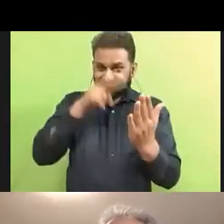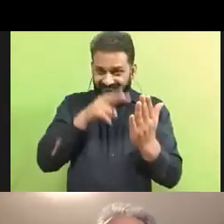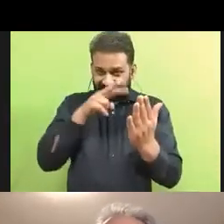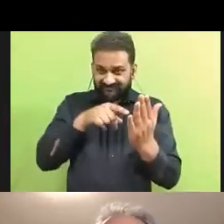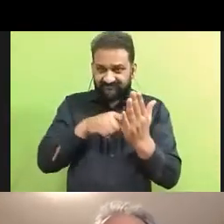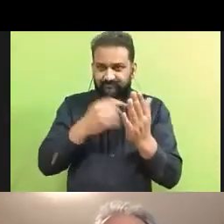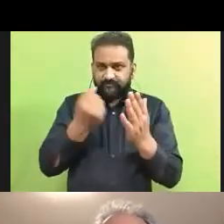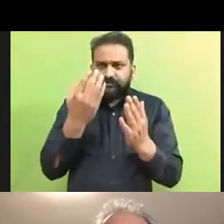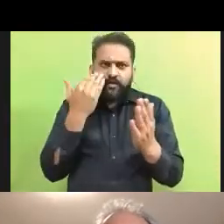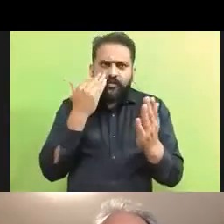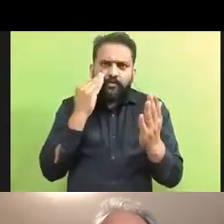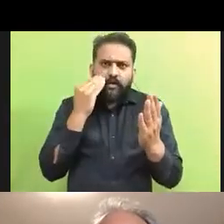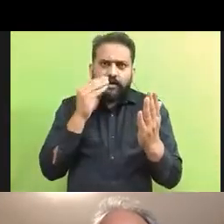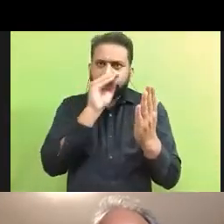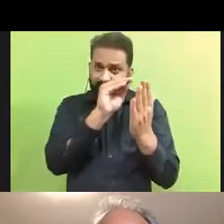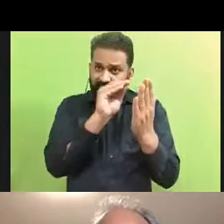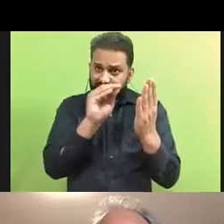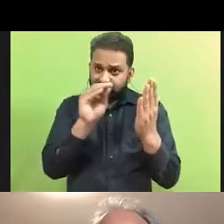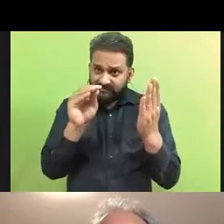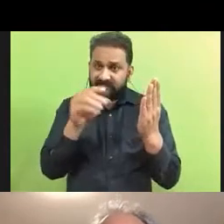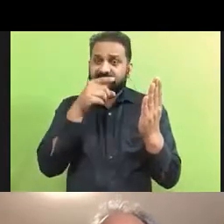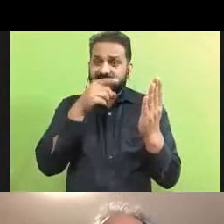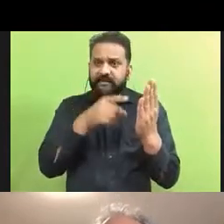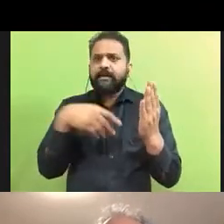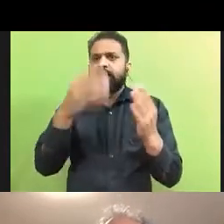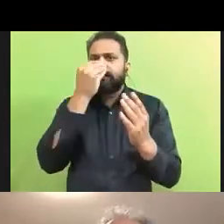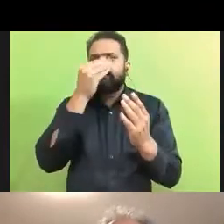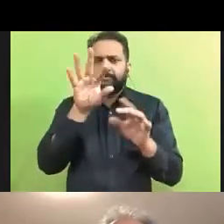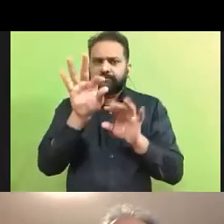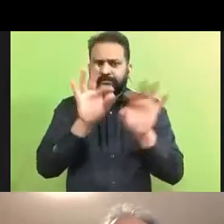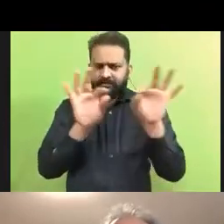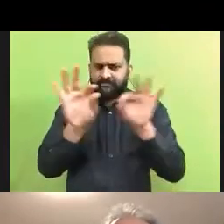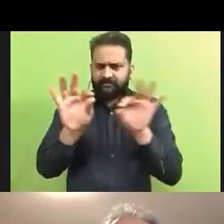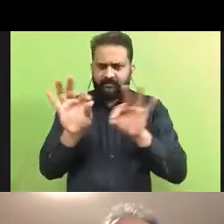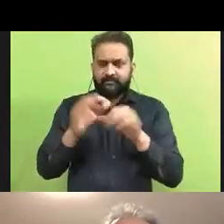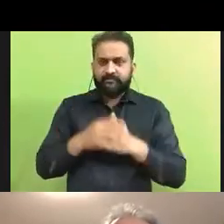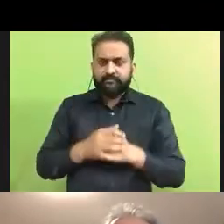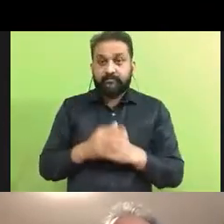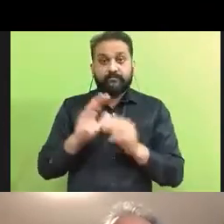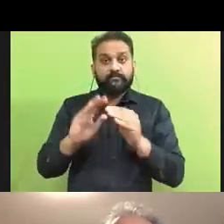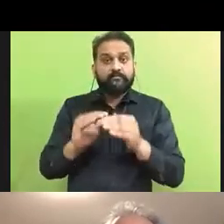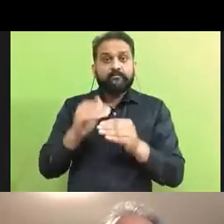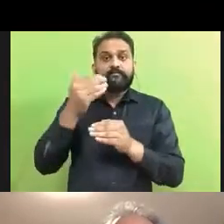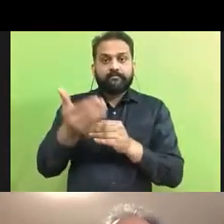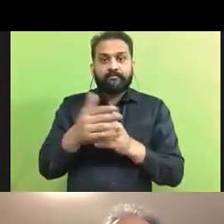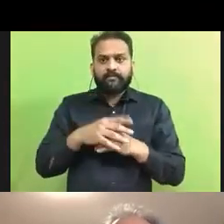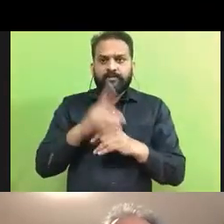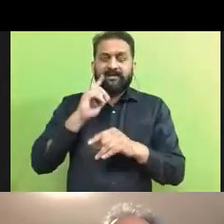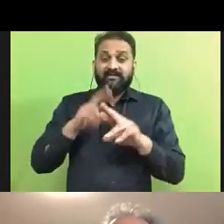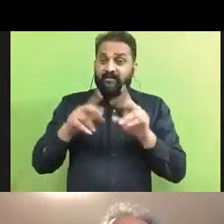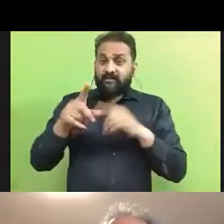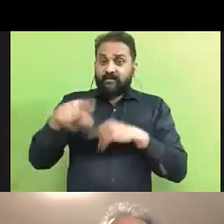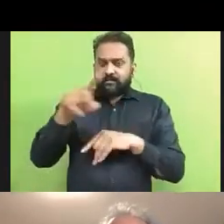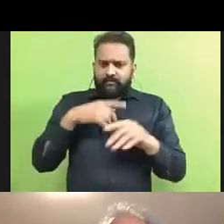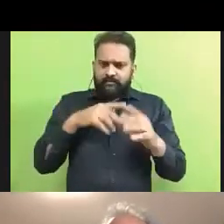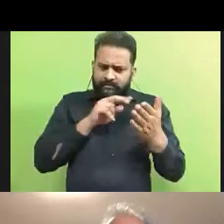to you so that's very easy to pick it up but then if you read carefully in the lines then you will